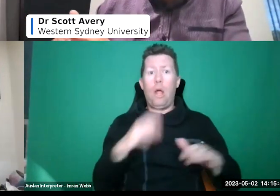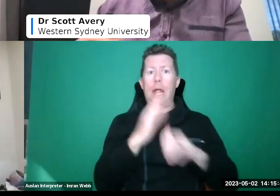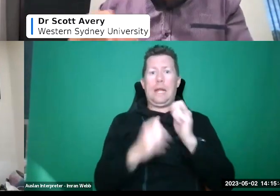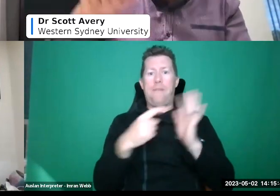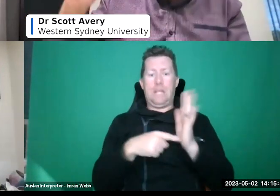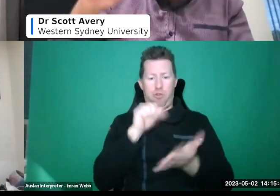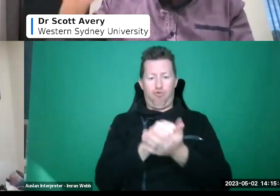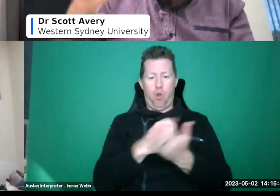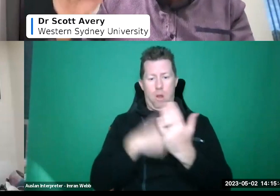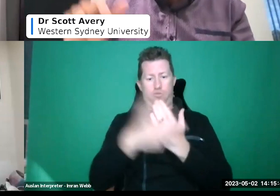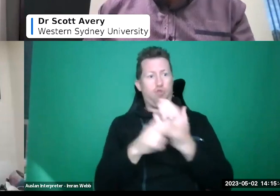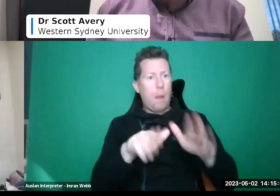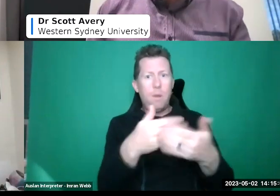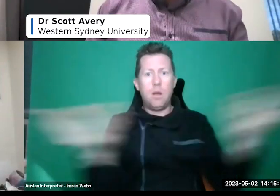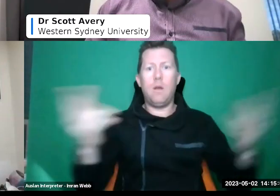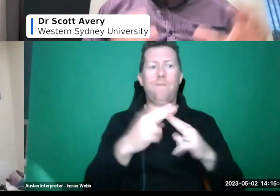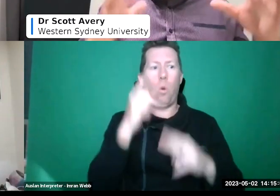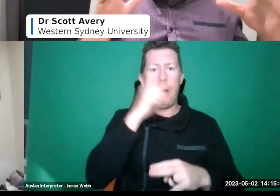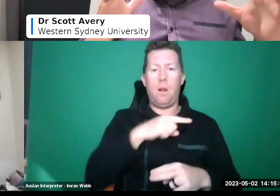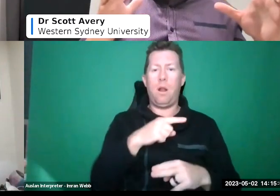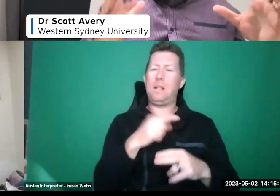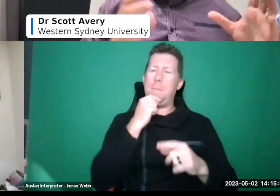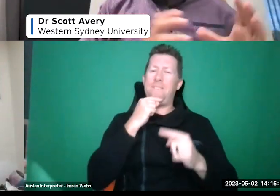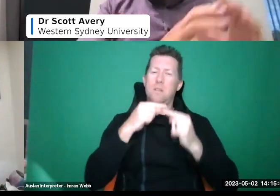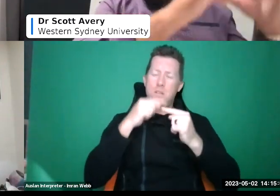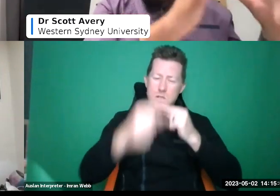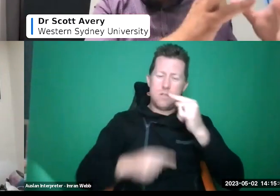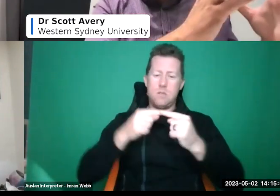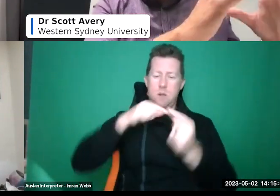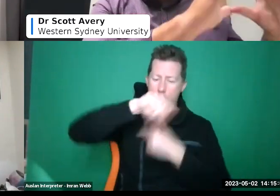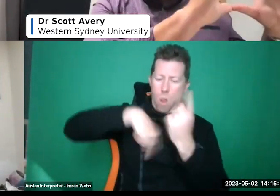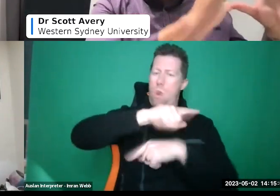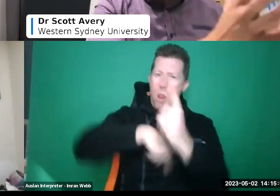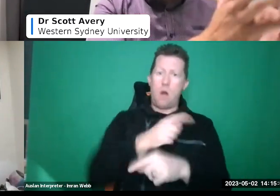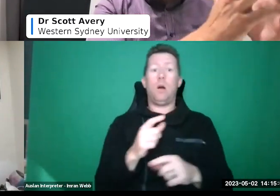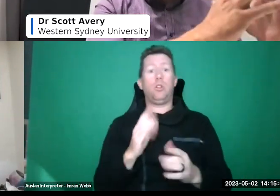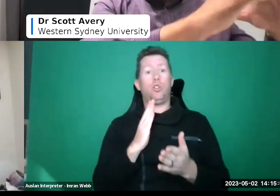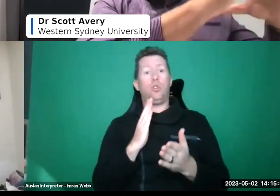So it's kind of like this cycle. So I think when we think about it said, sure, don't want to throw out,